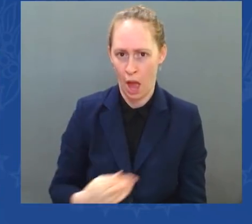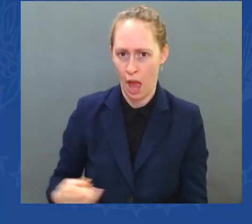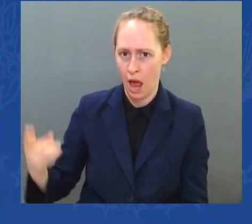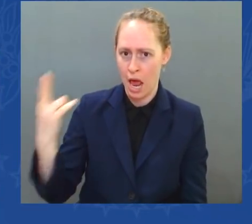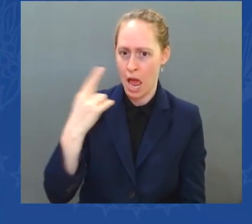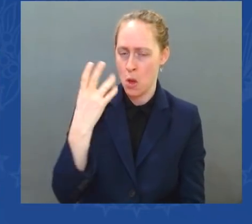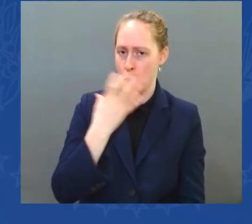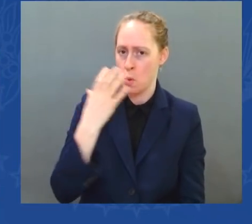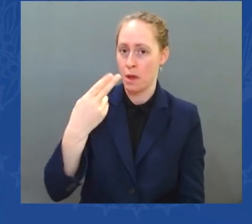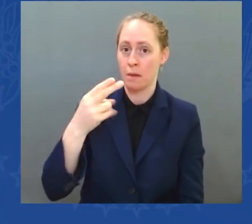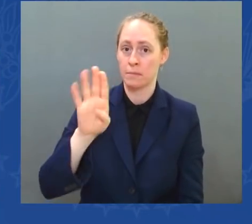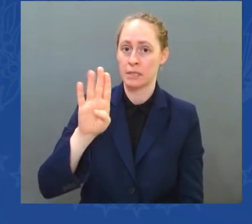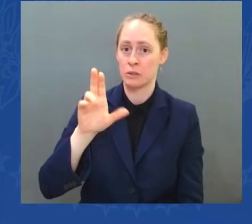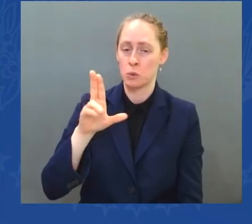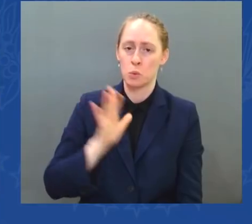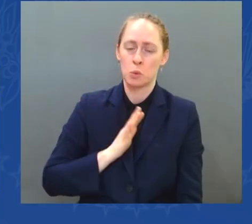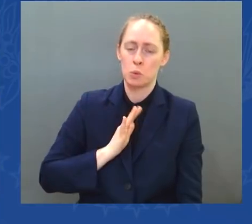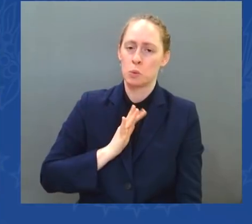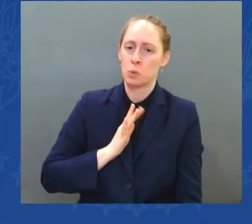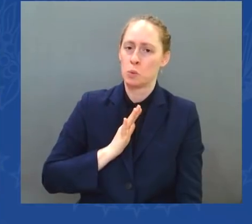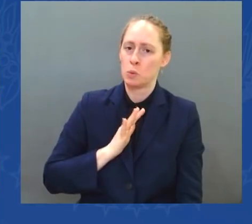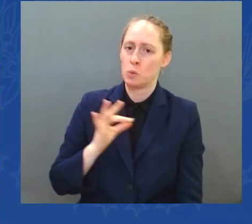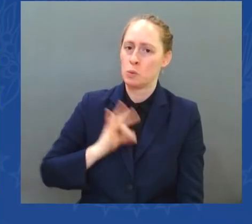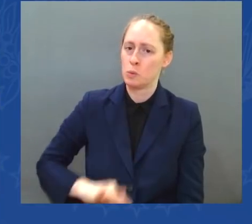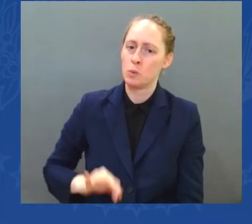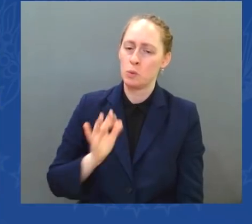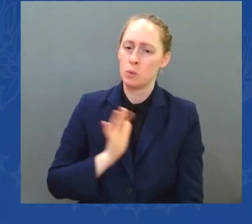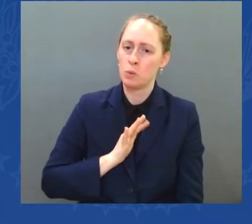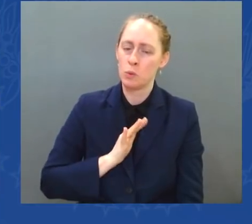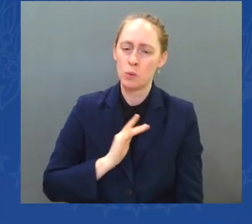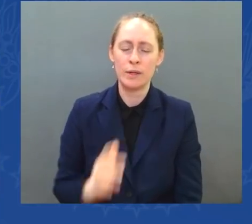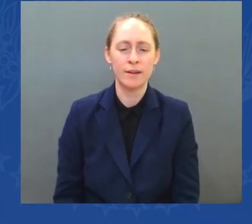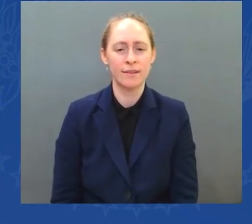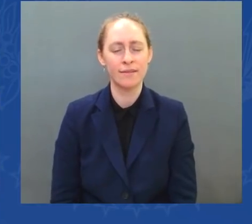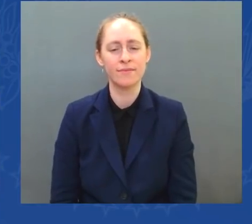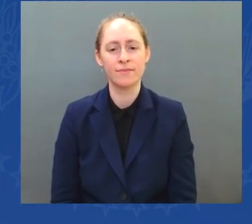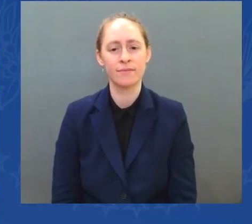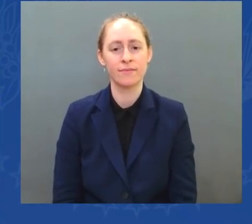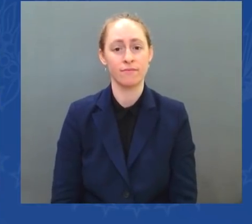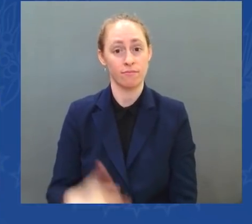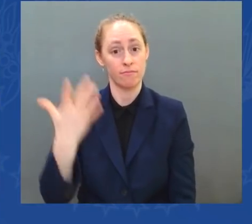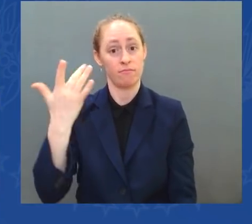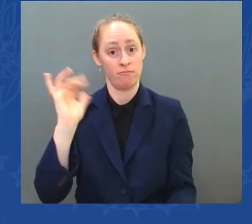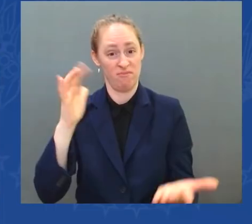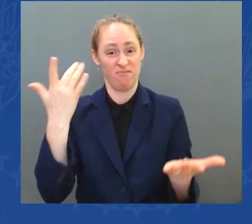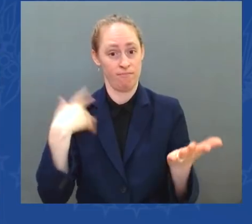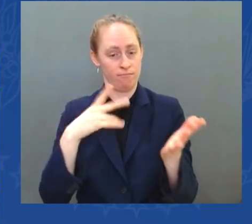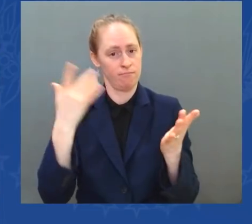to help millions of black students and lower income families attend community colleges and four year schools.